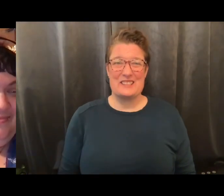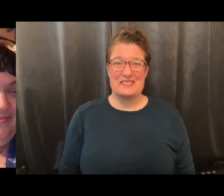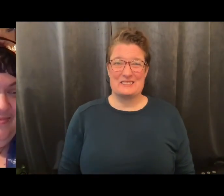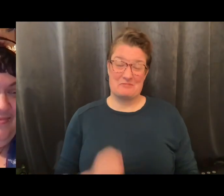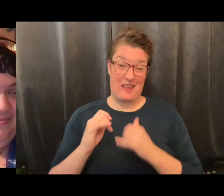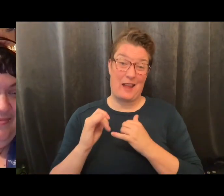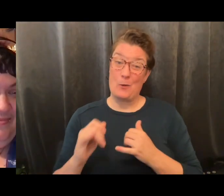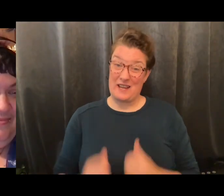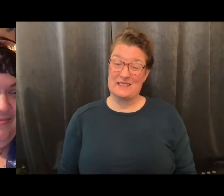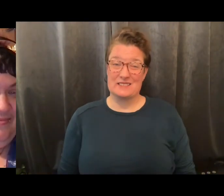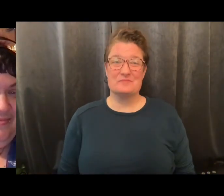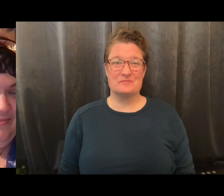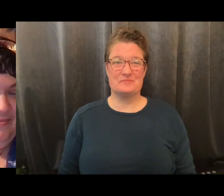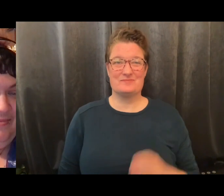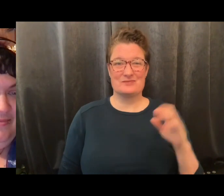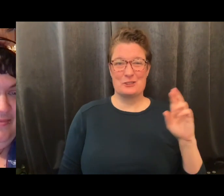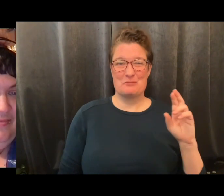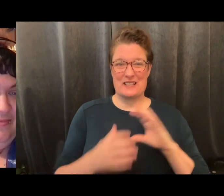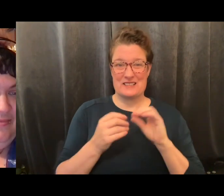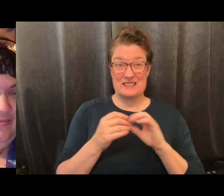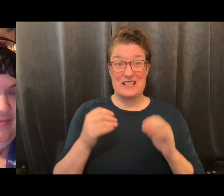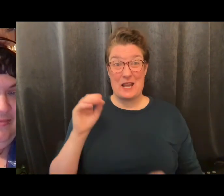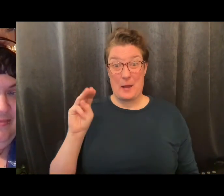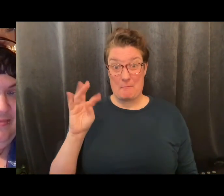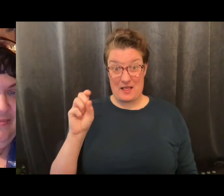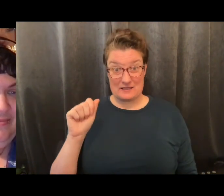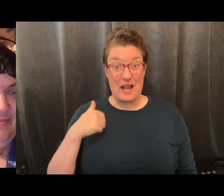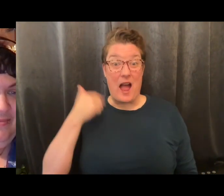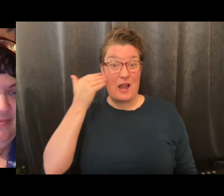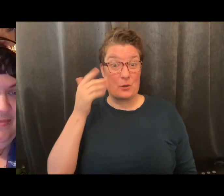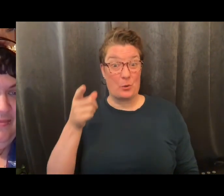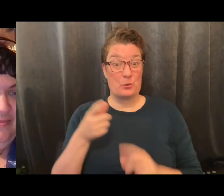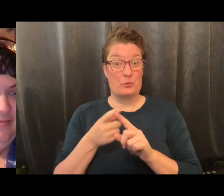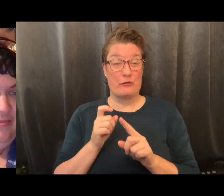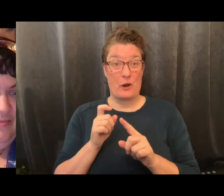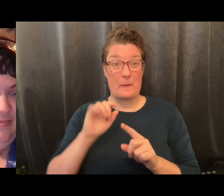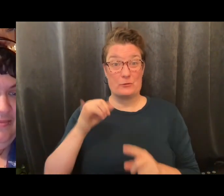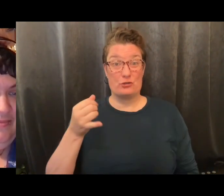Um, I, I know you from the JVP Havurah network.